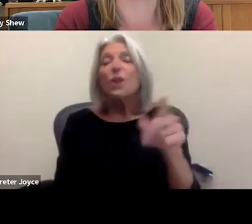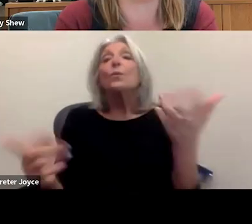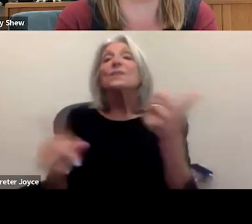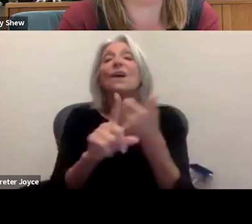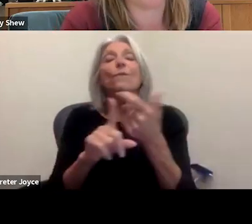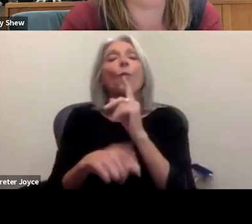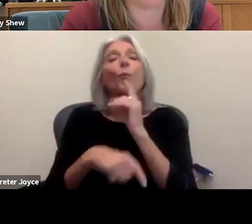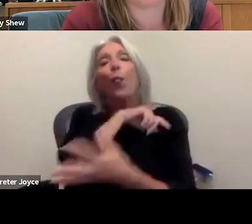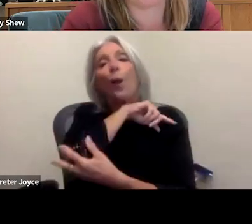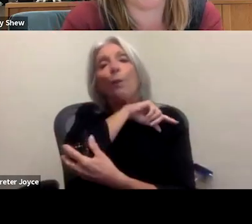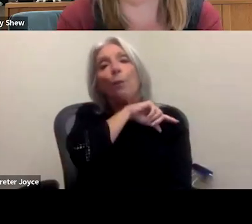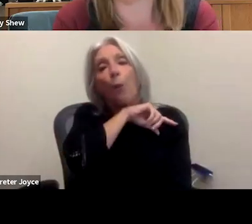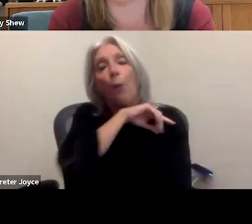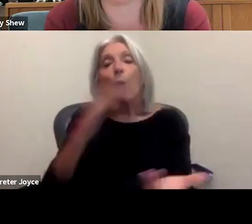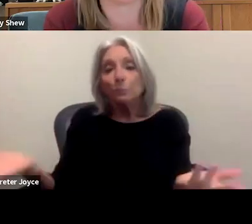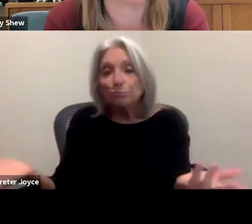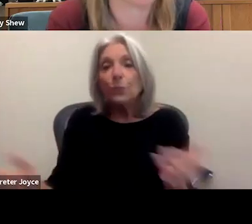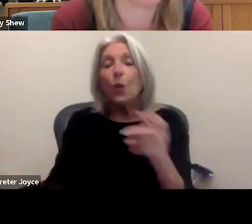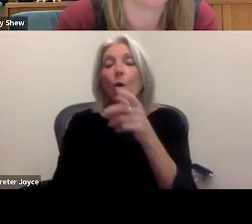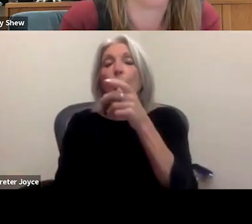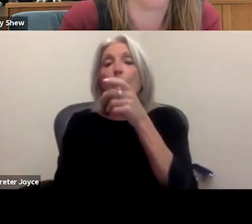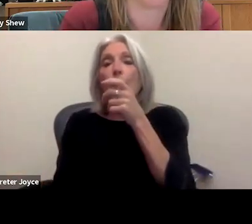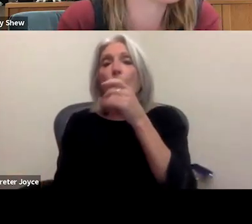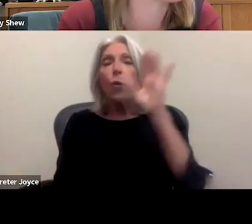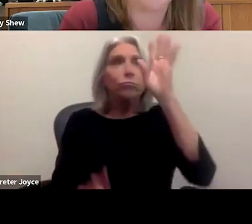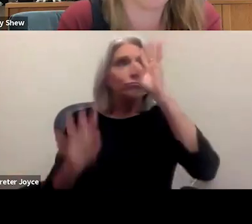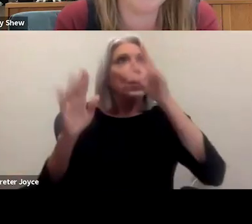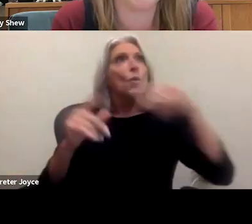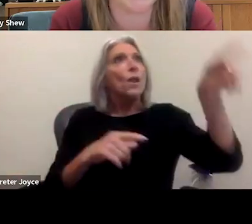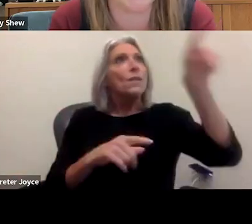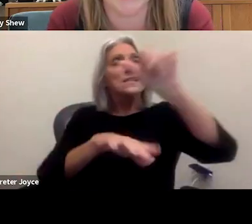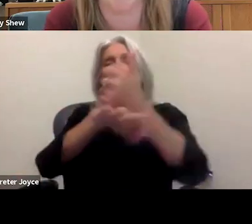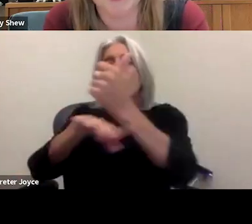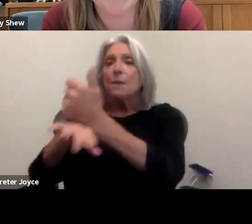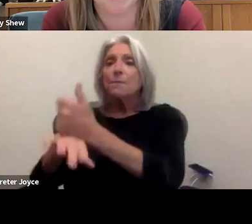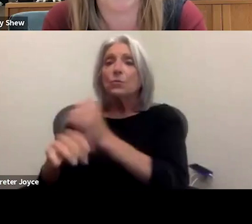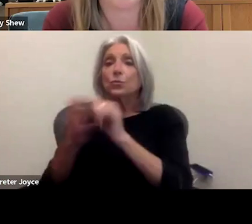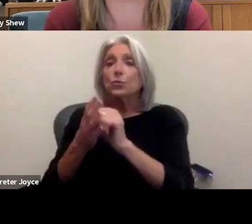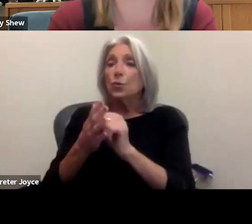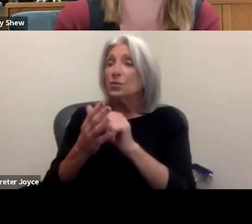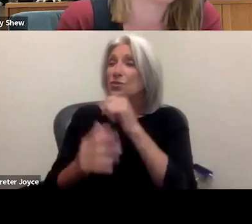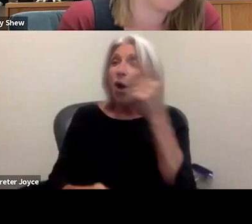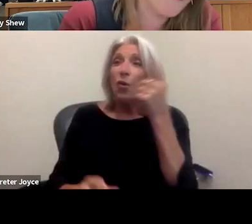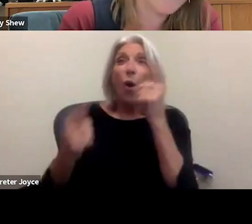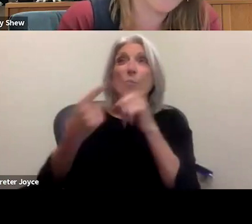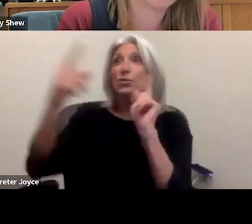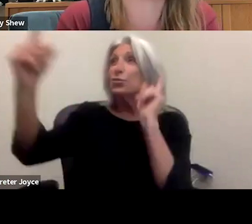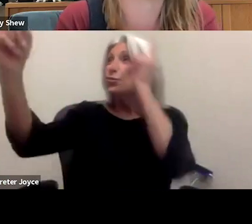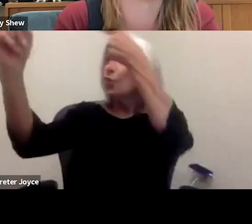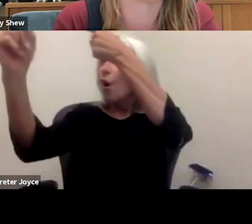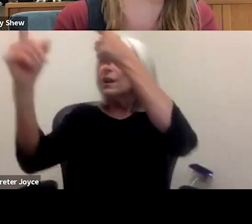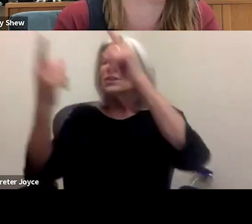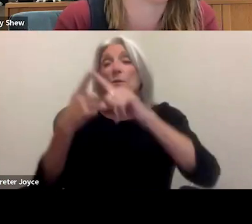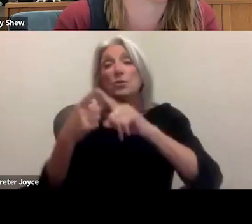So who ableism and eugenics target is not always just disabled people, but being poor-- or often,